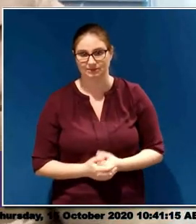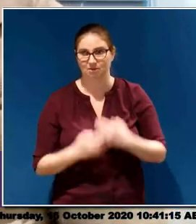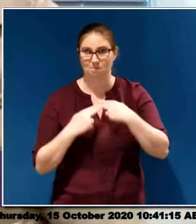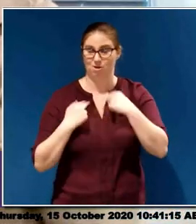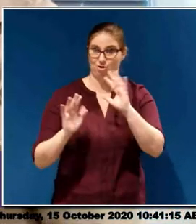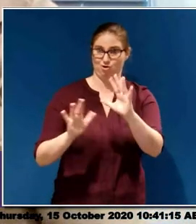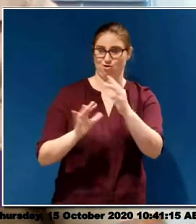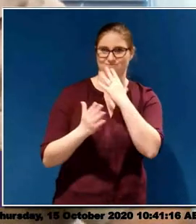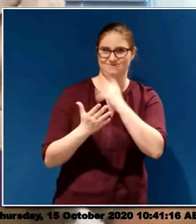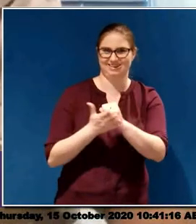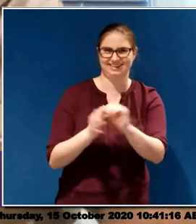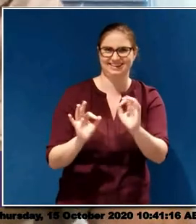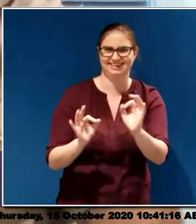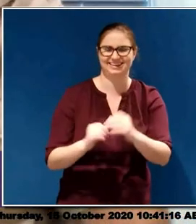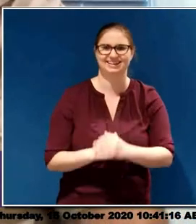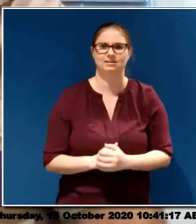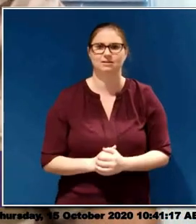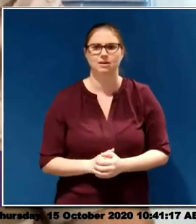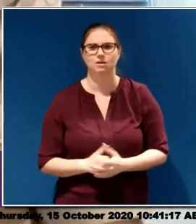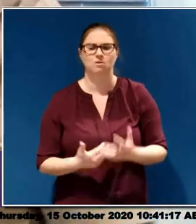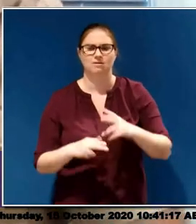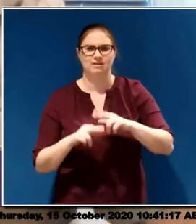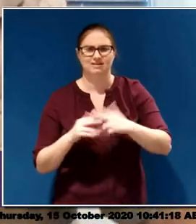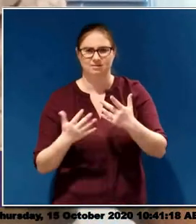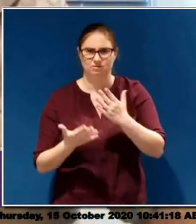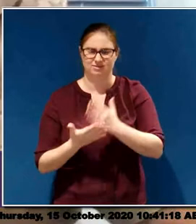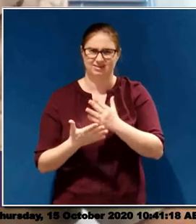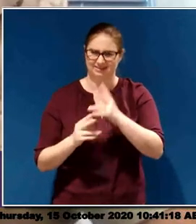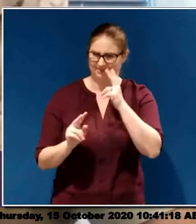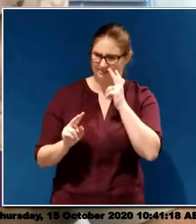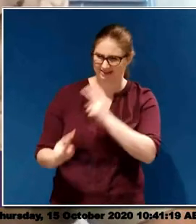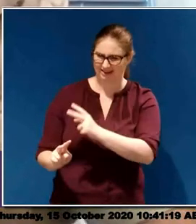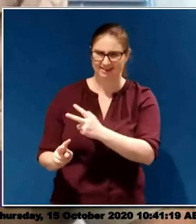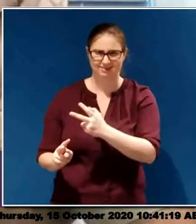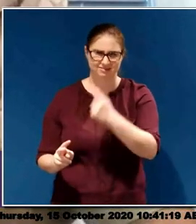But it's just the trauma you see your kid come through every day, yeah.